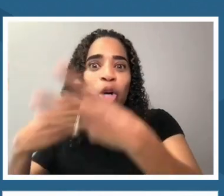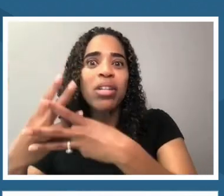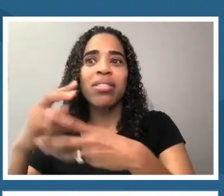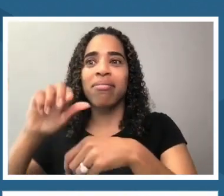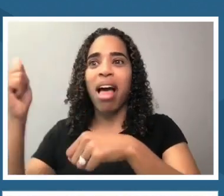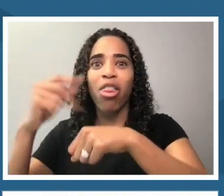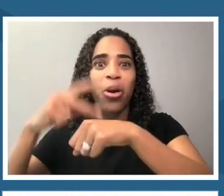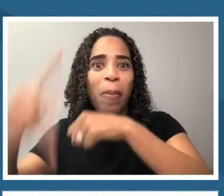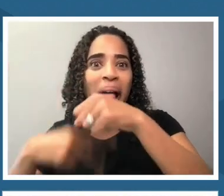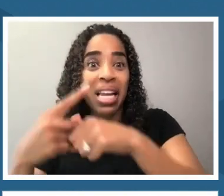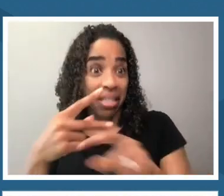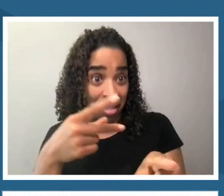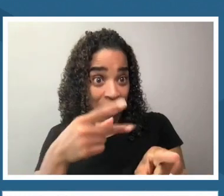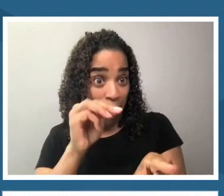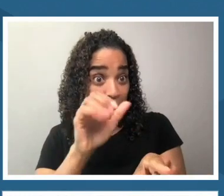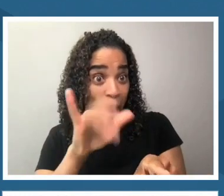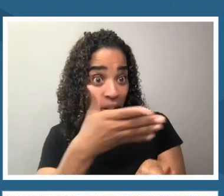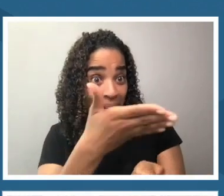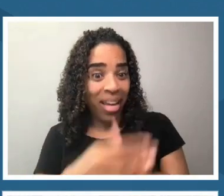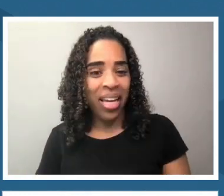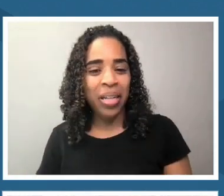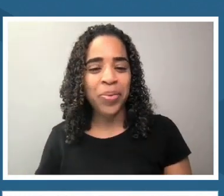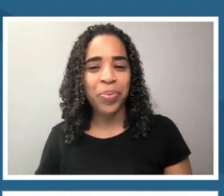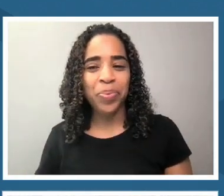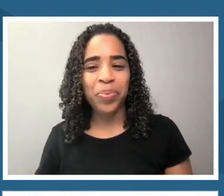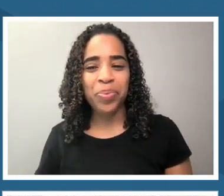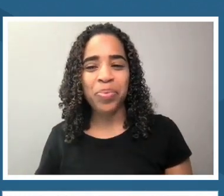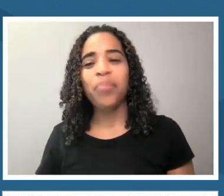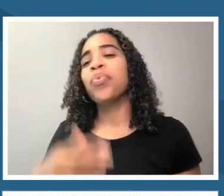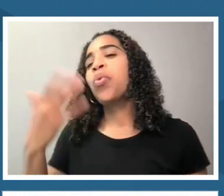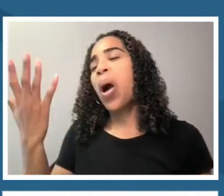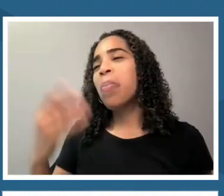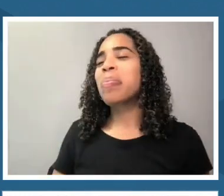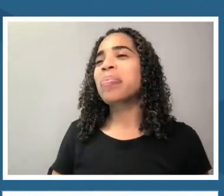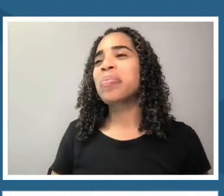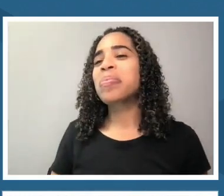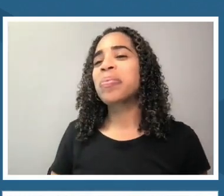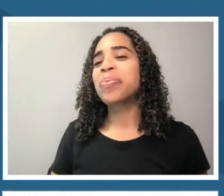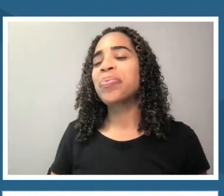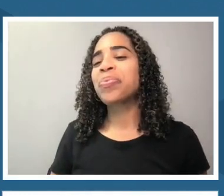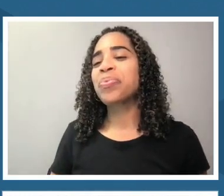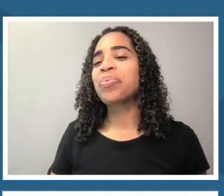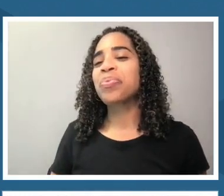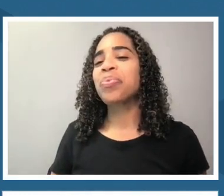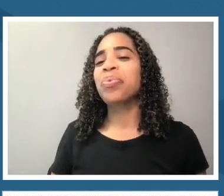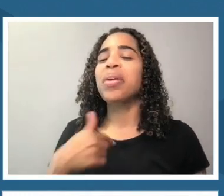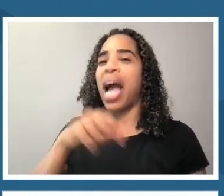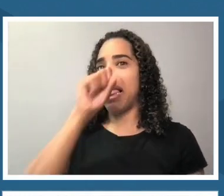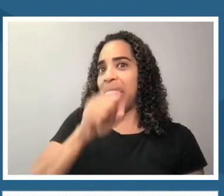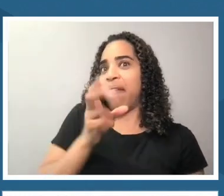uh well i am